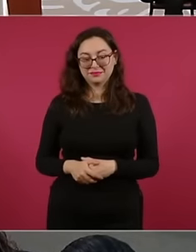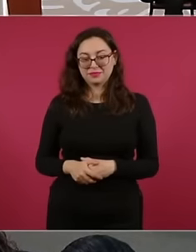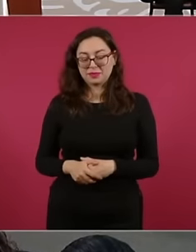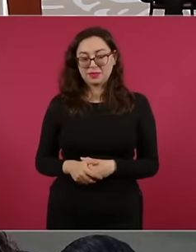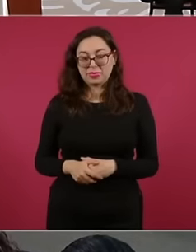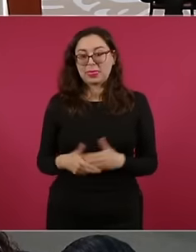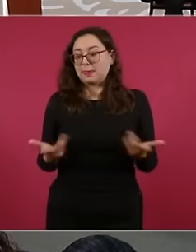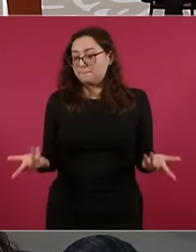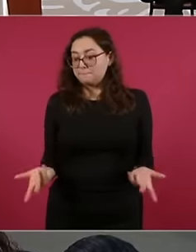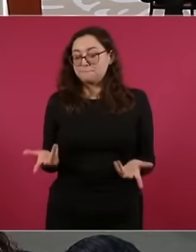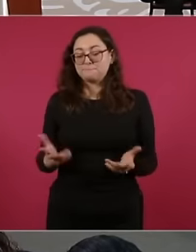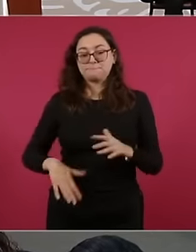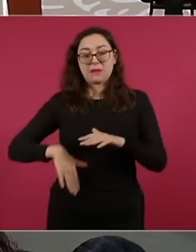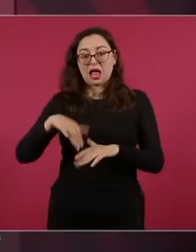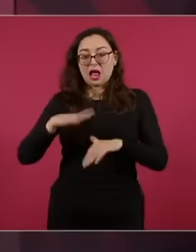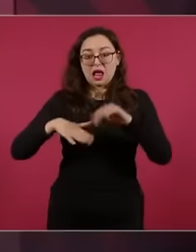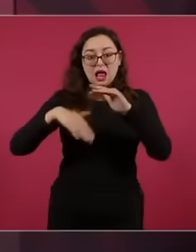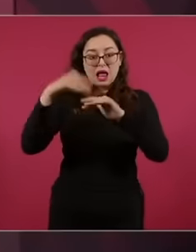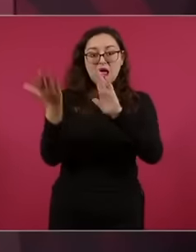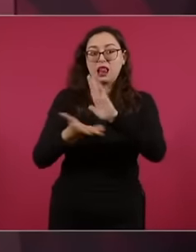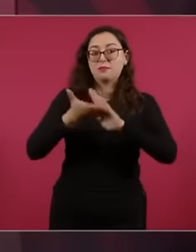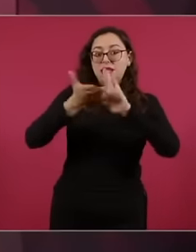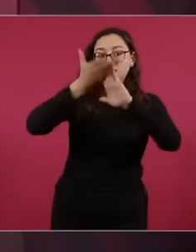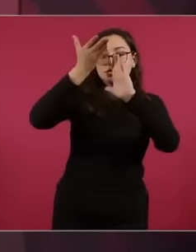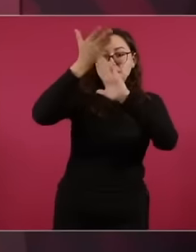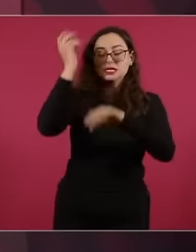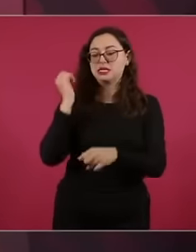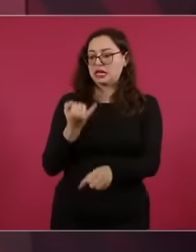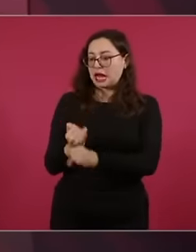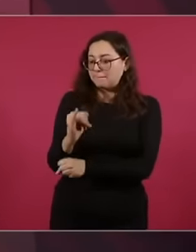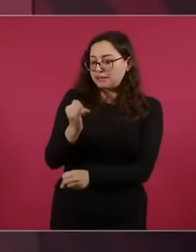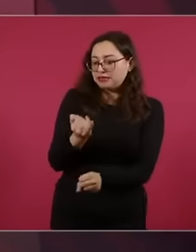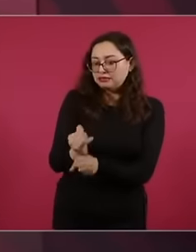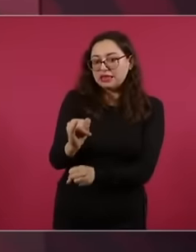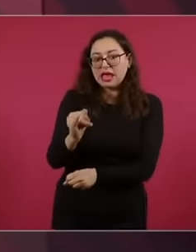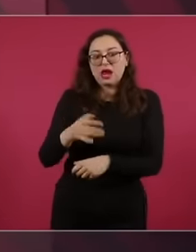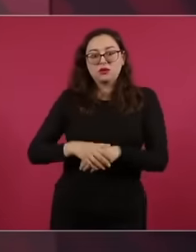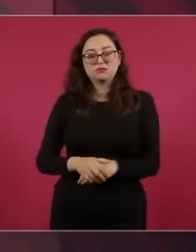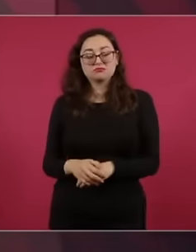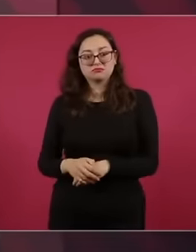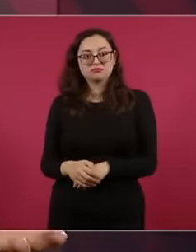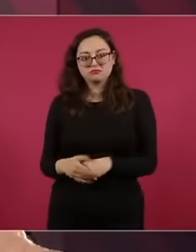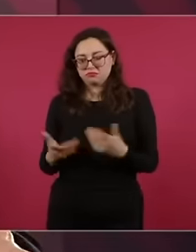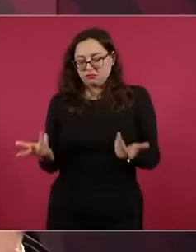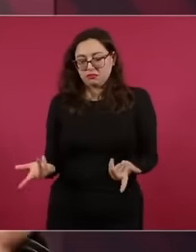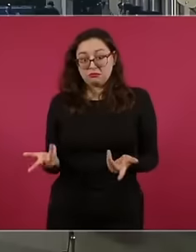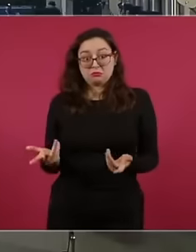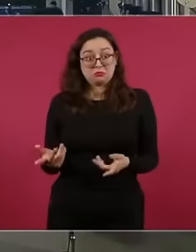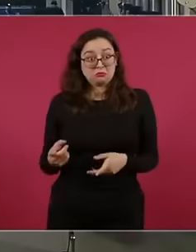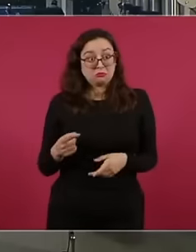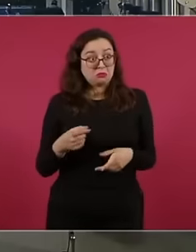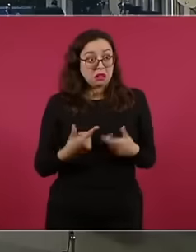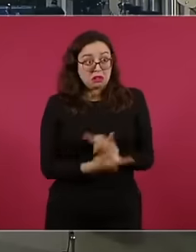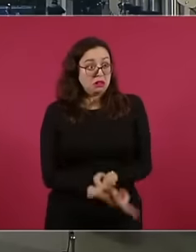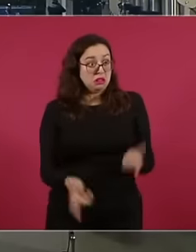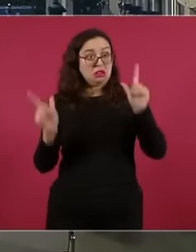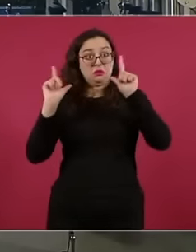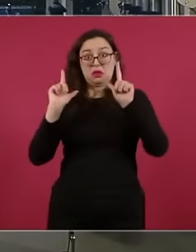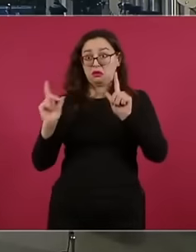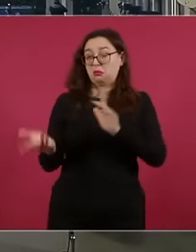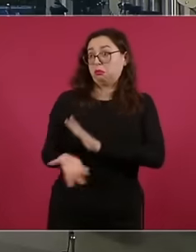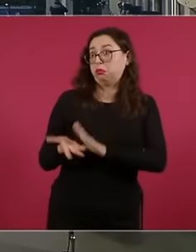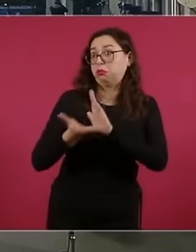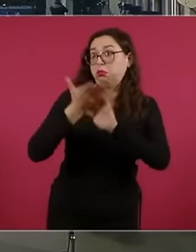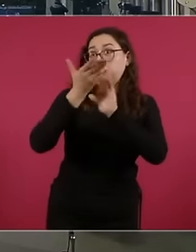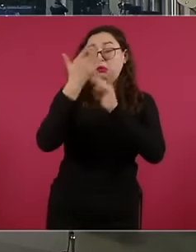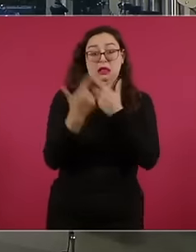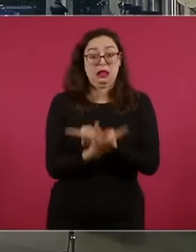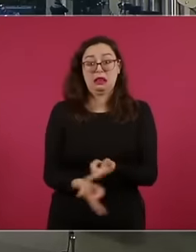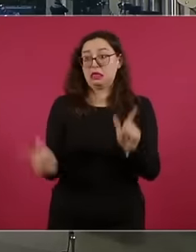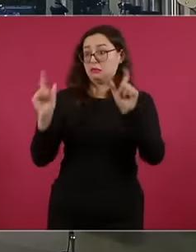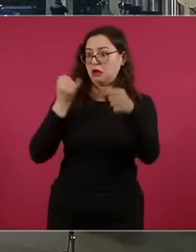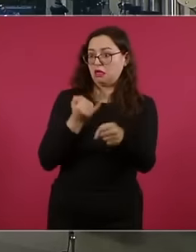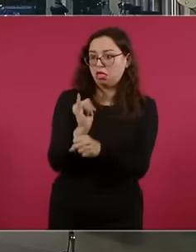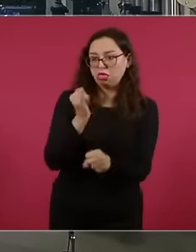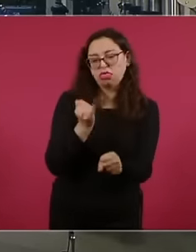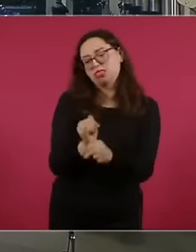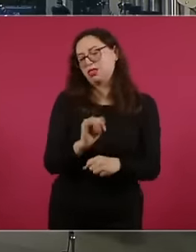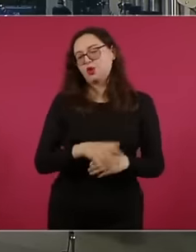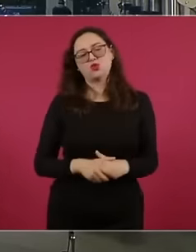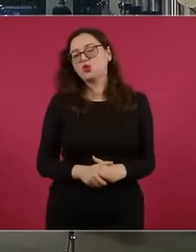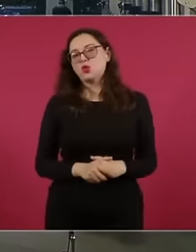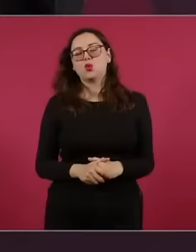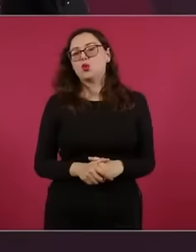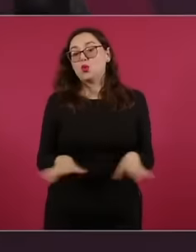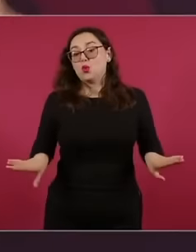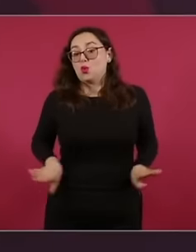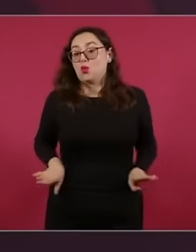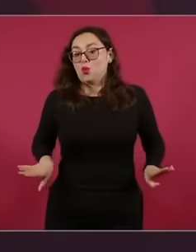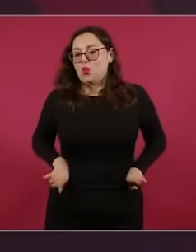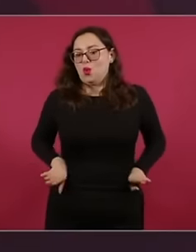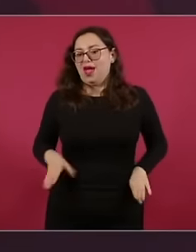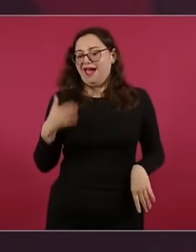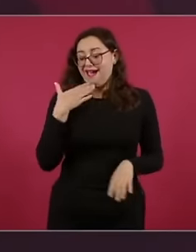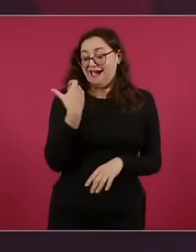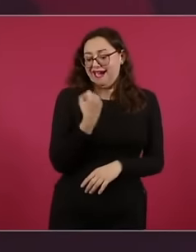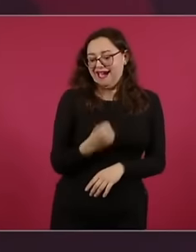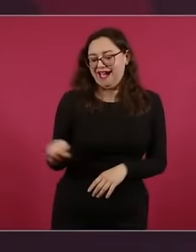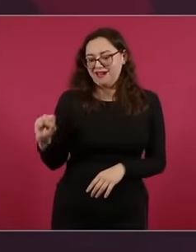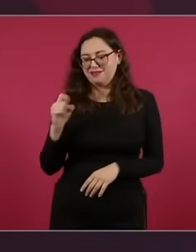bricklayer, like that of the carpenter, that not everyone can do because there is no way that we all know how to make a